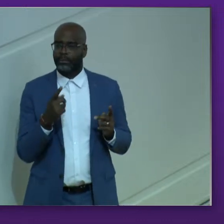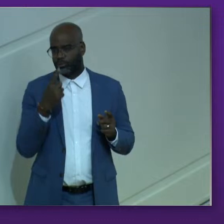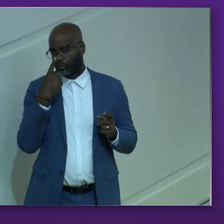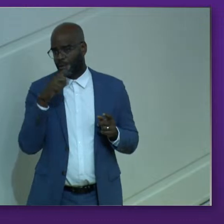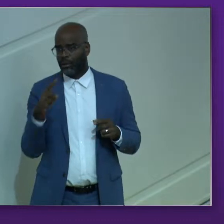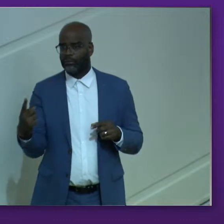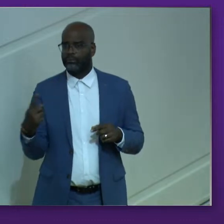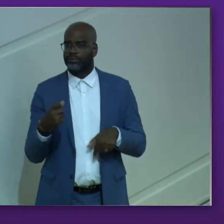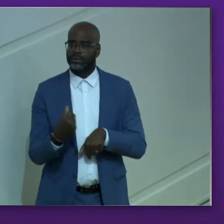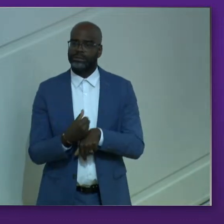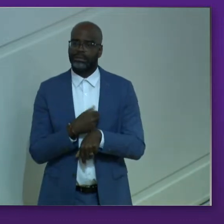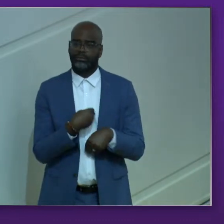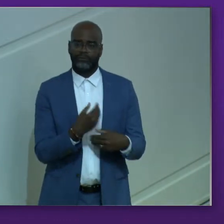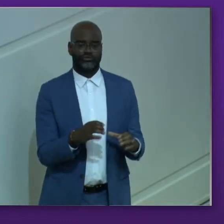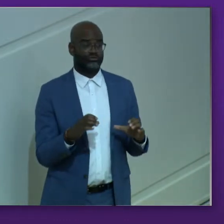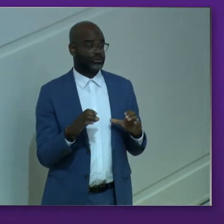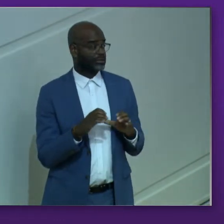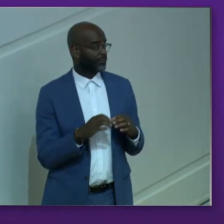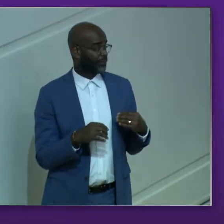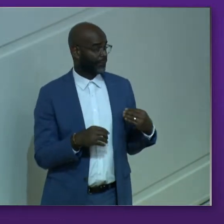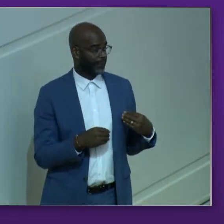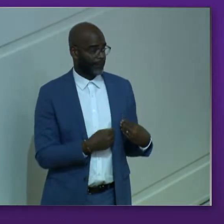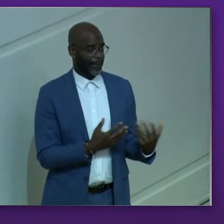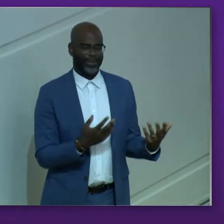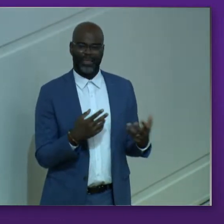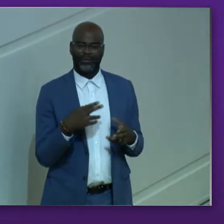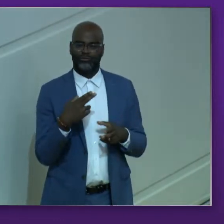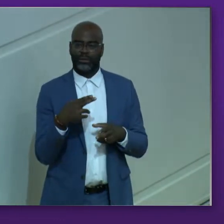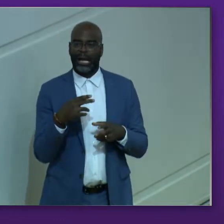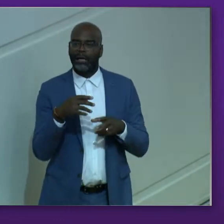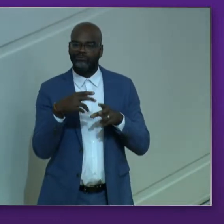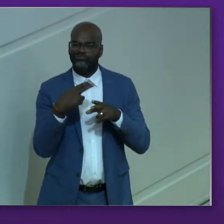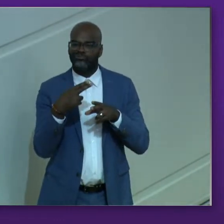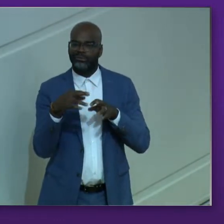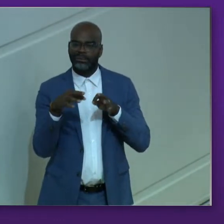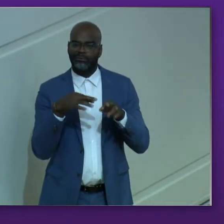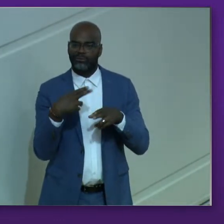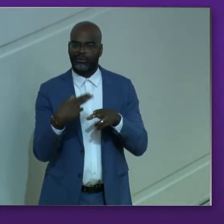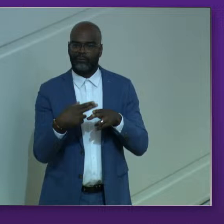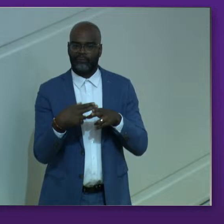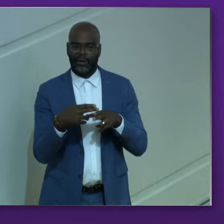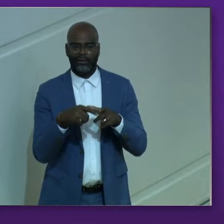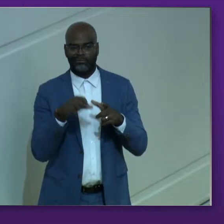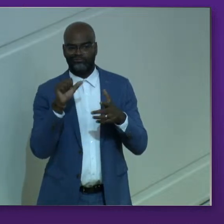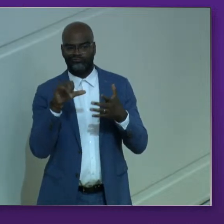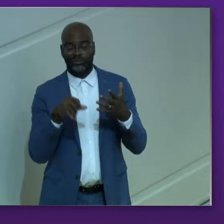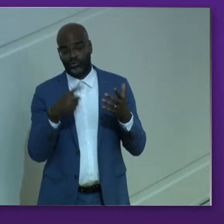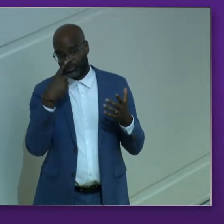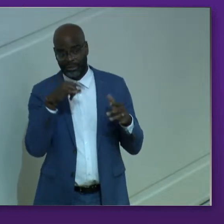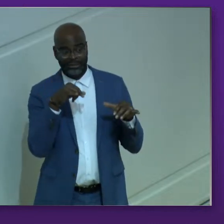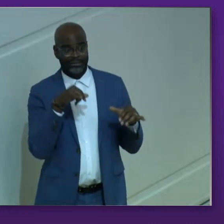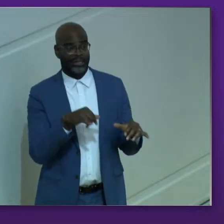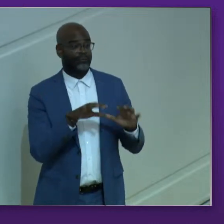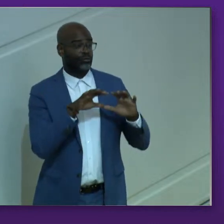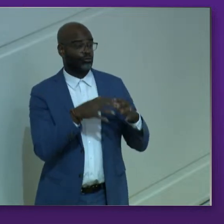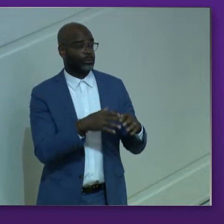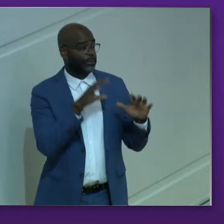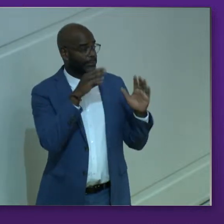RECOGNIZE EXCELLENCE IN A VARIETY OF POSITIONS AT THE COLLEGE. AND ADD A SPECIAL